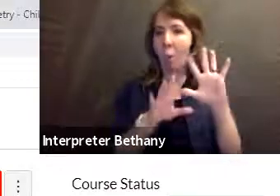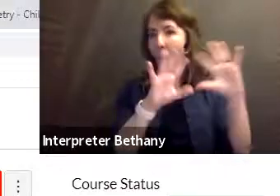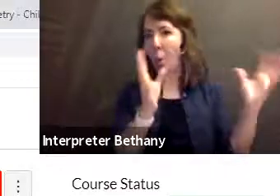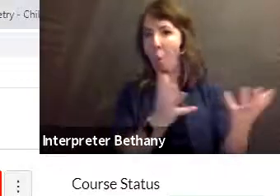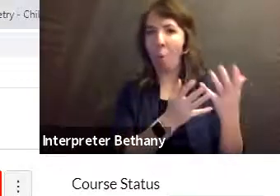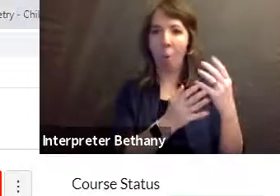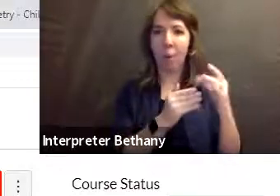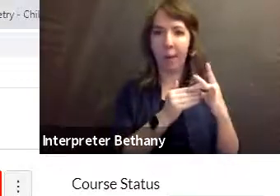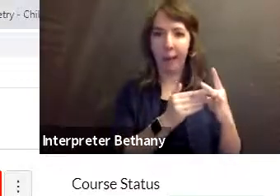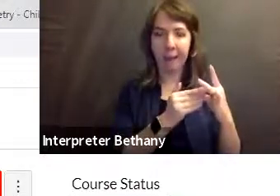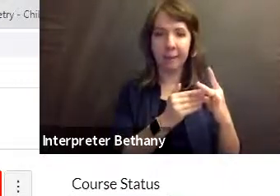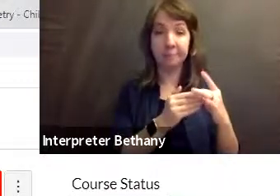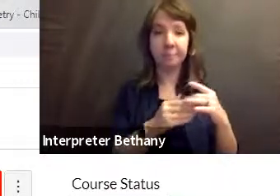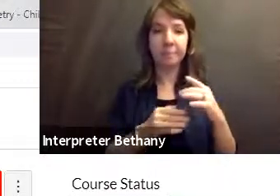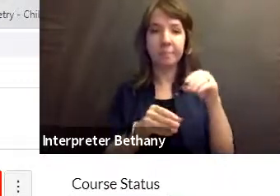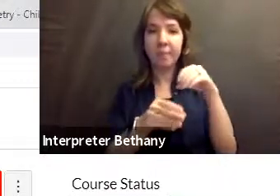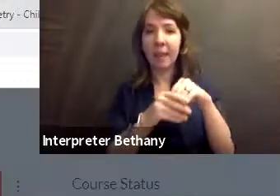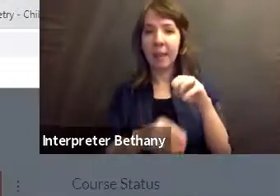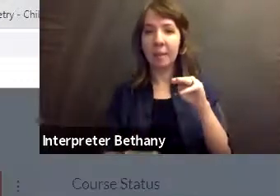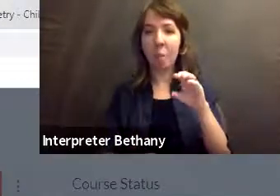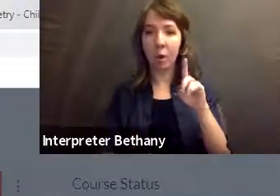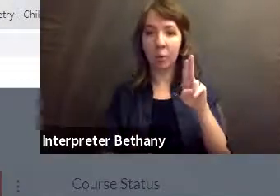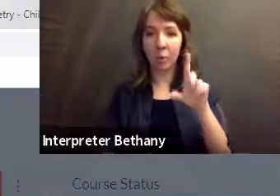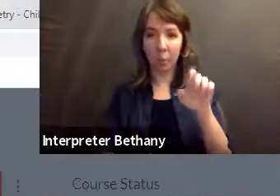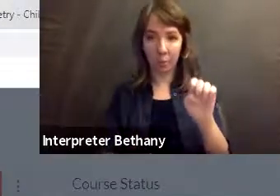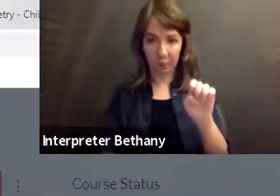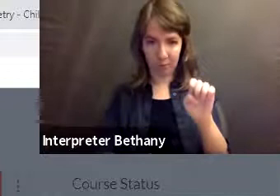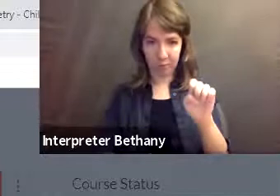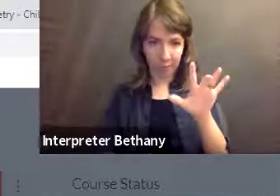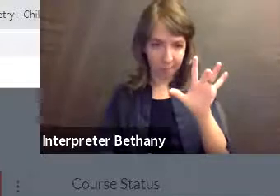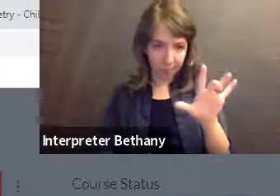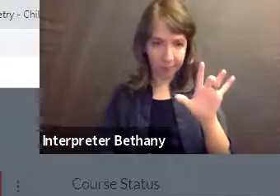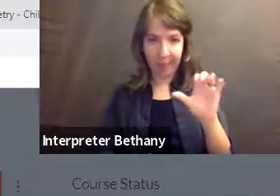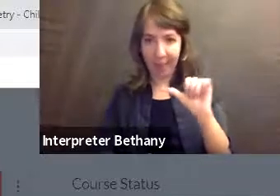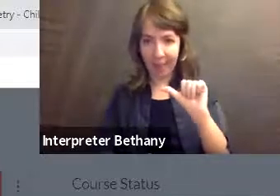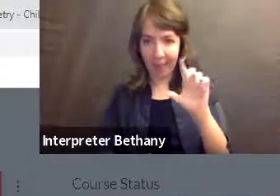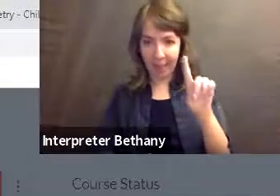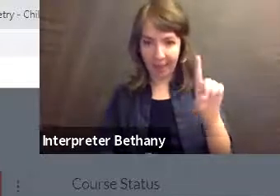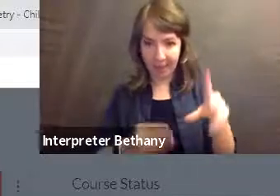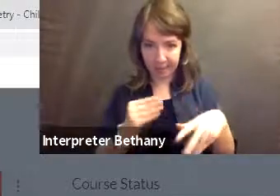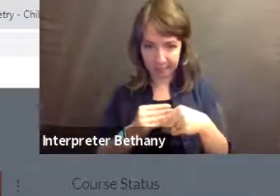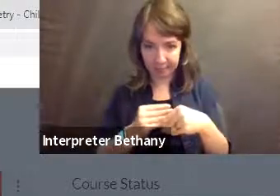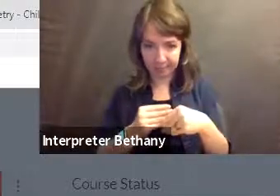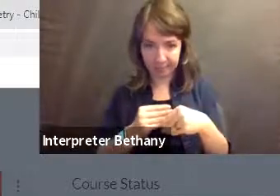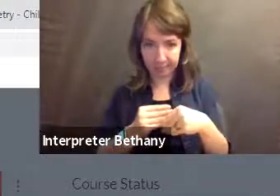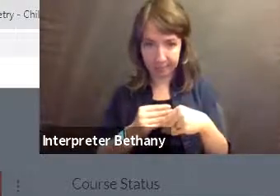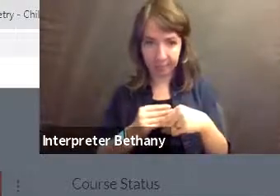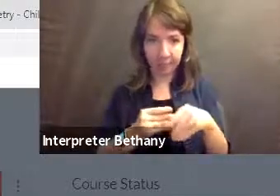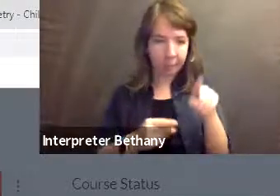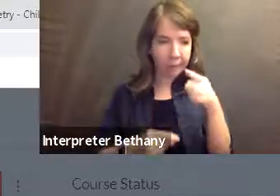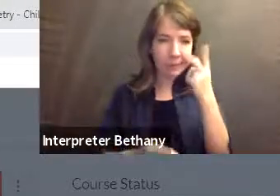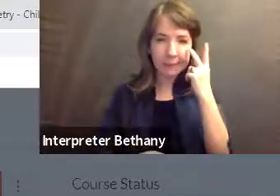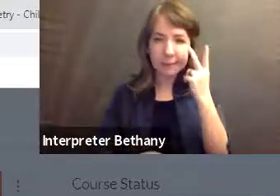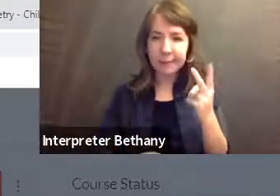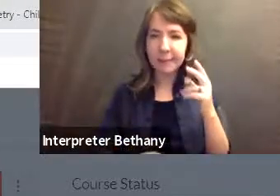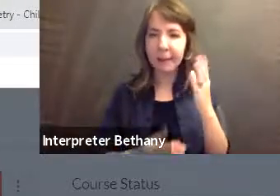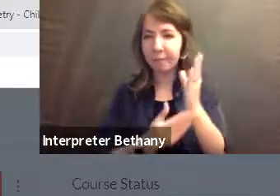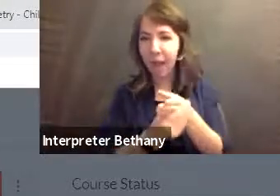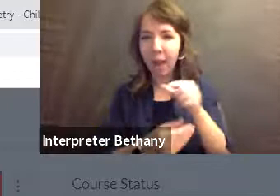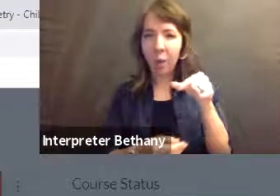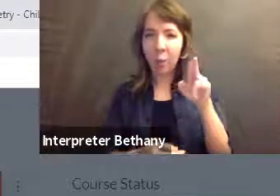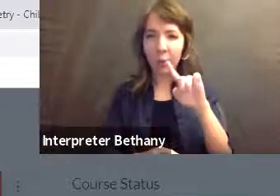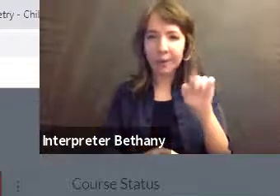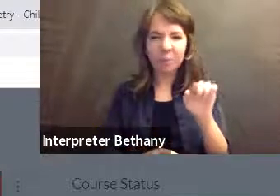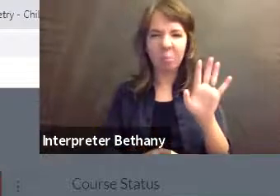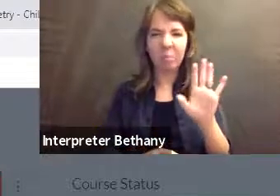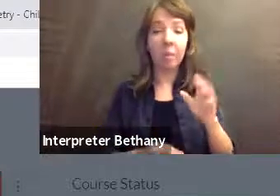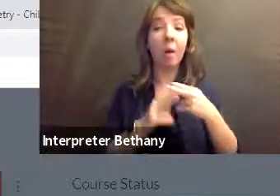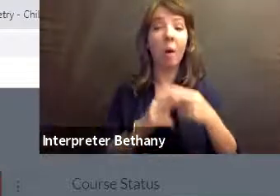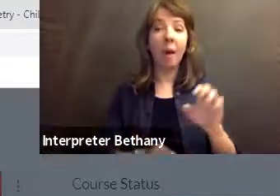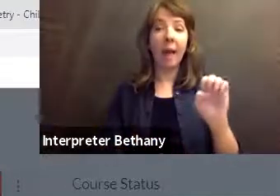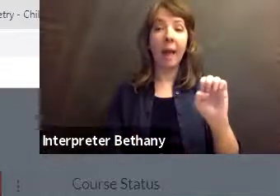Linda Kobashigawa: What you would do is when you're in your module that you want to add it to you just add and instead of a quiz and assignment or a file, you would add an external tool and live guides is already